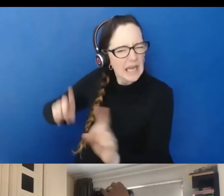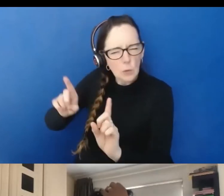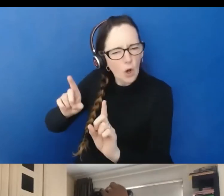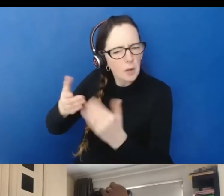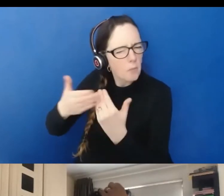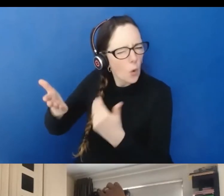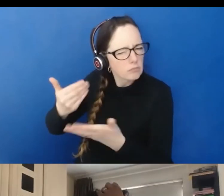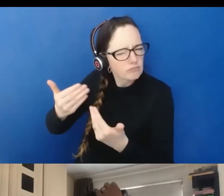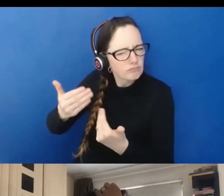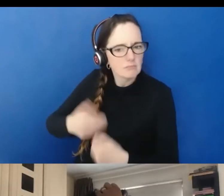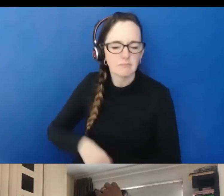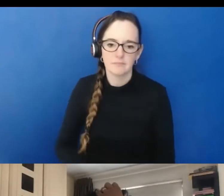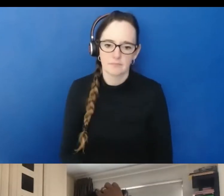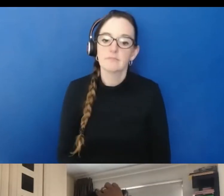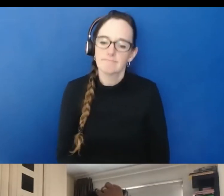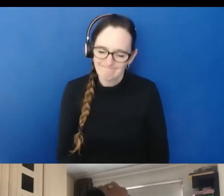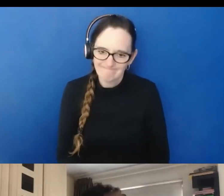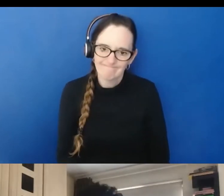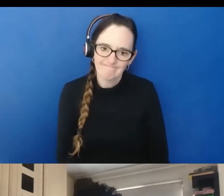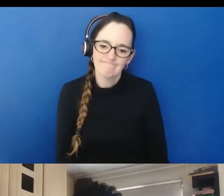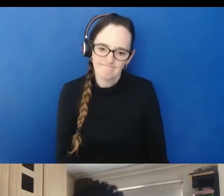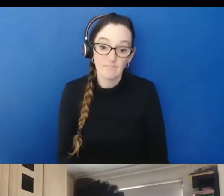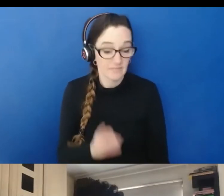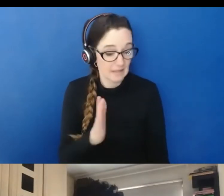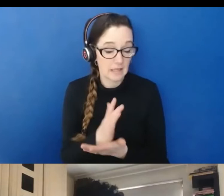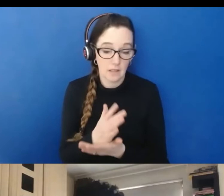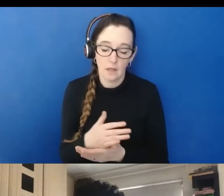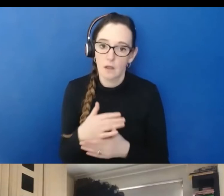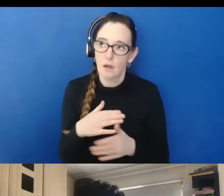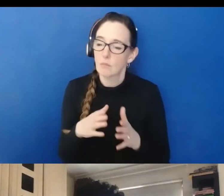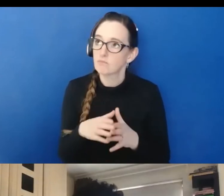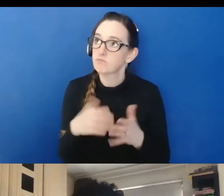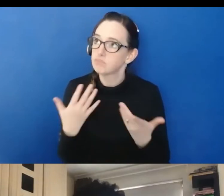I mean that's one of the big questions. Is like how we identify in the moment that